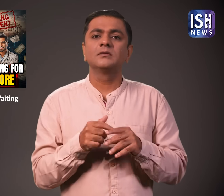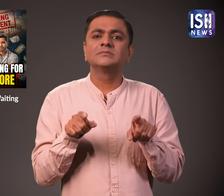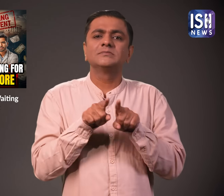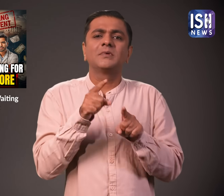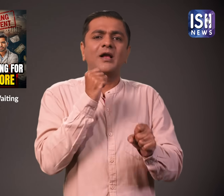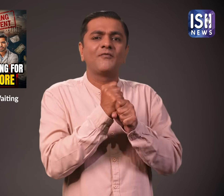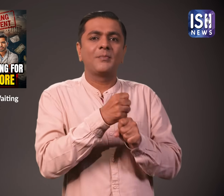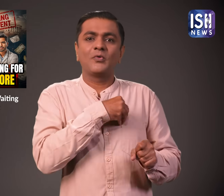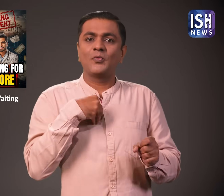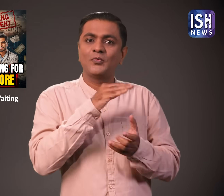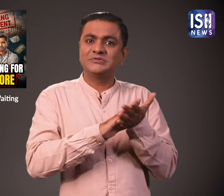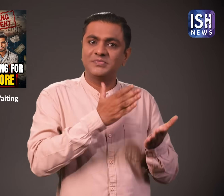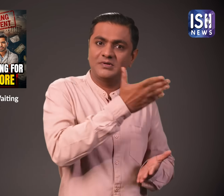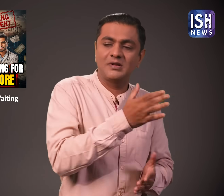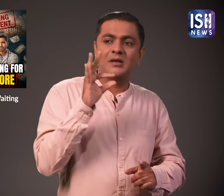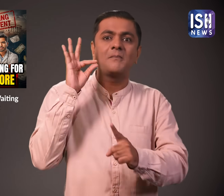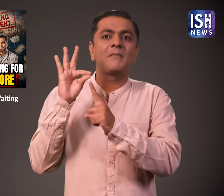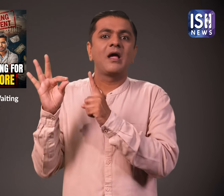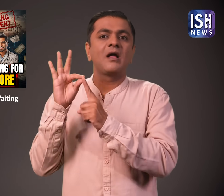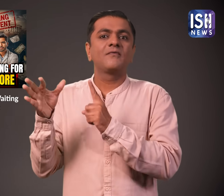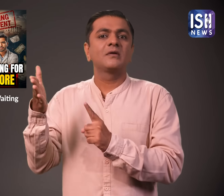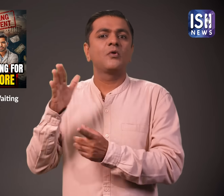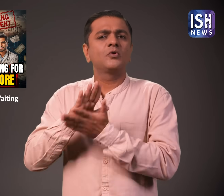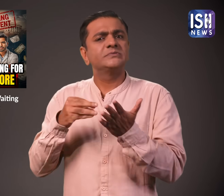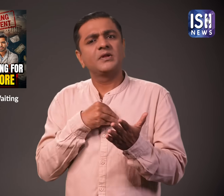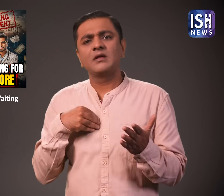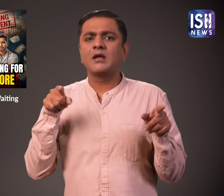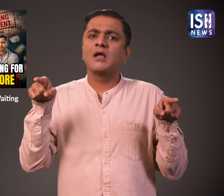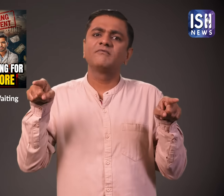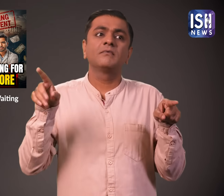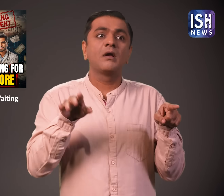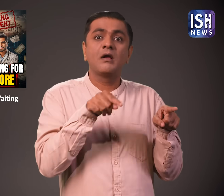India has both government and private hospitals.